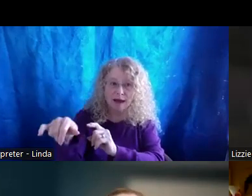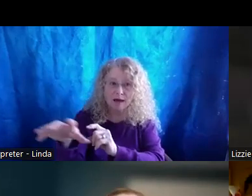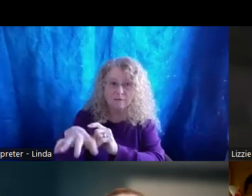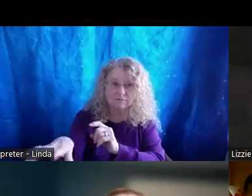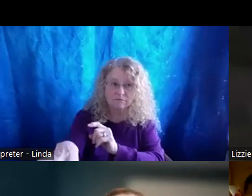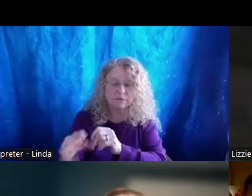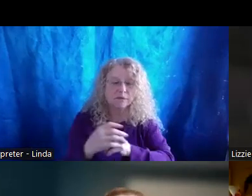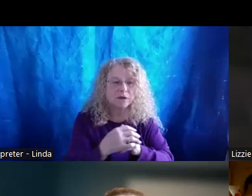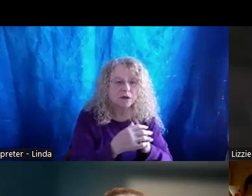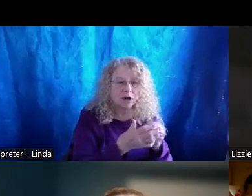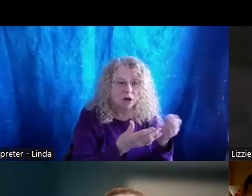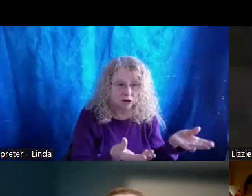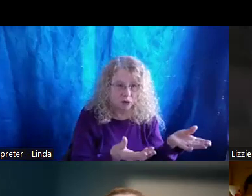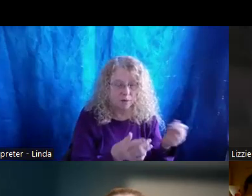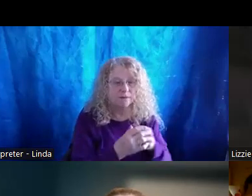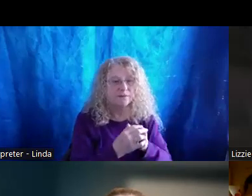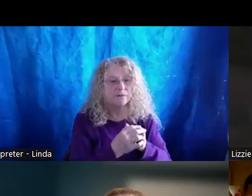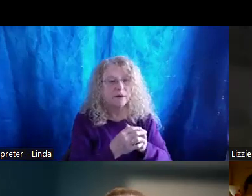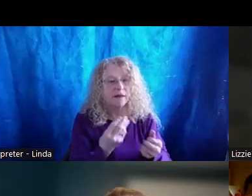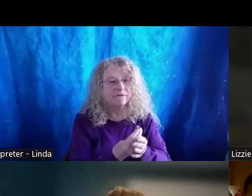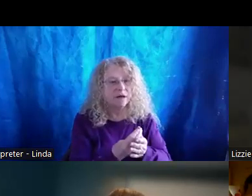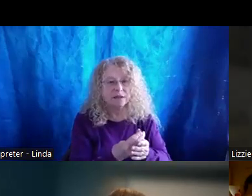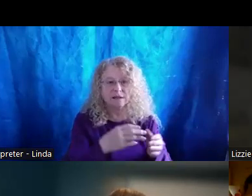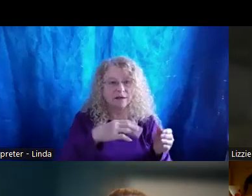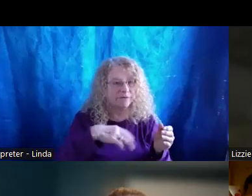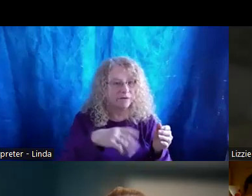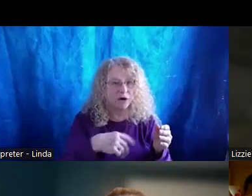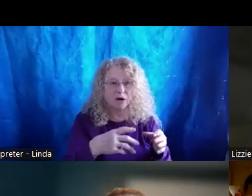SO THE FUNDS HAVE NOT BEEN DISBURSED YET TO THE ORGANIZATIONS.